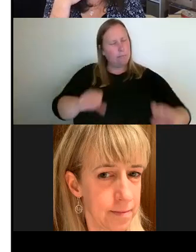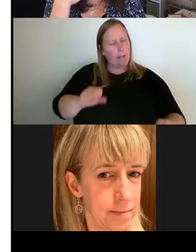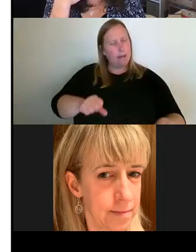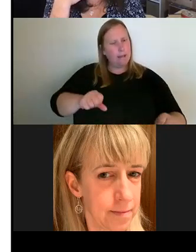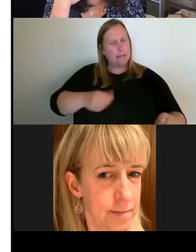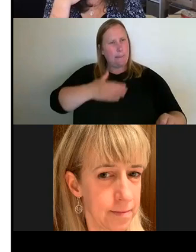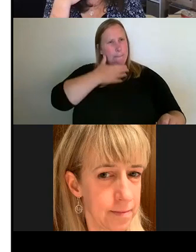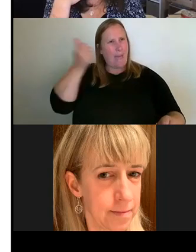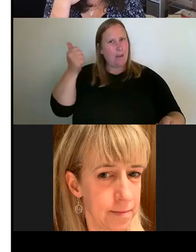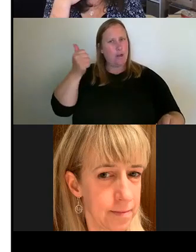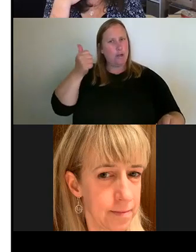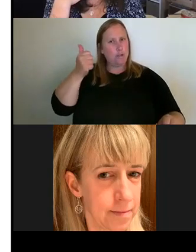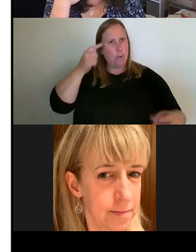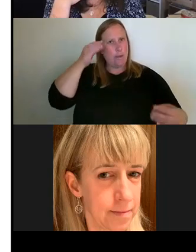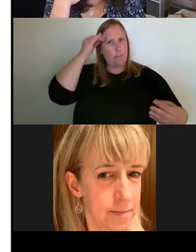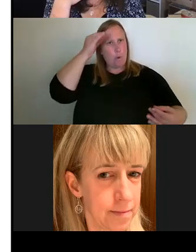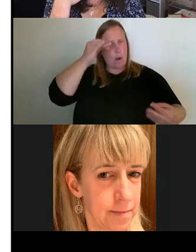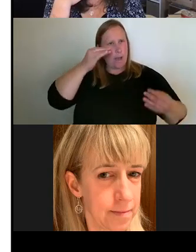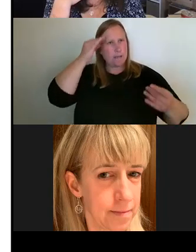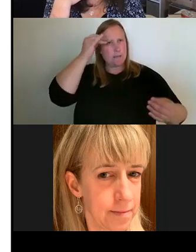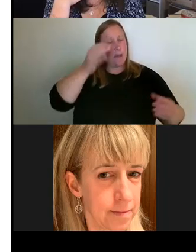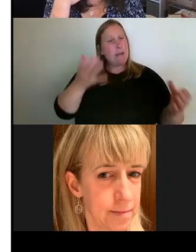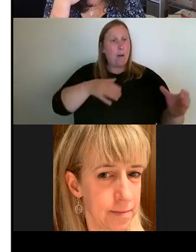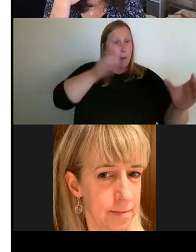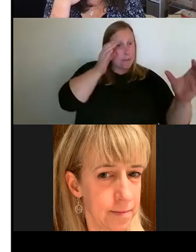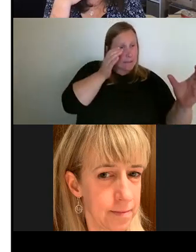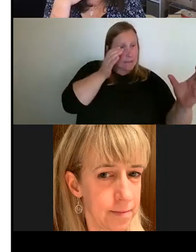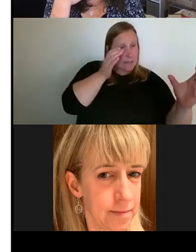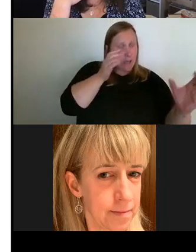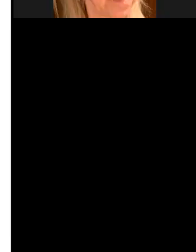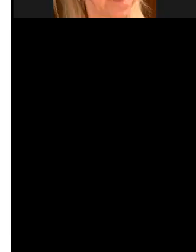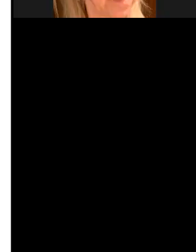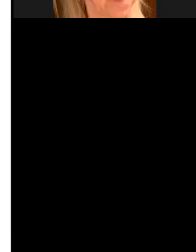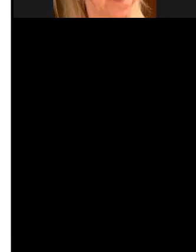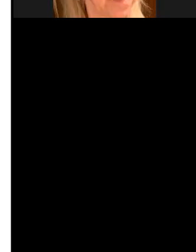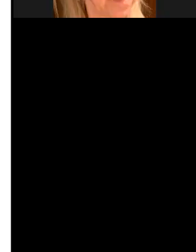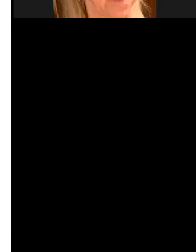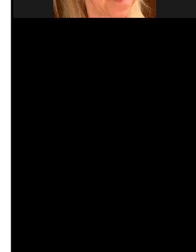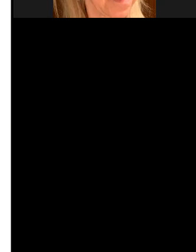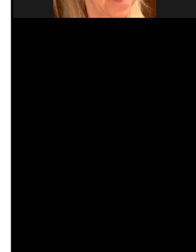do one thing at a time. Right now I am listening. Later I am going to do the responding.